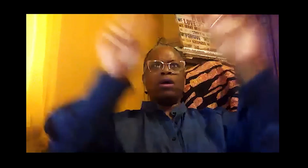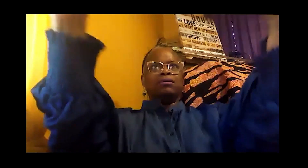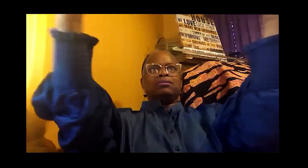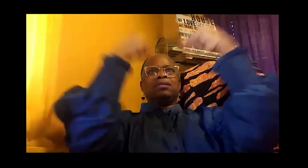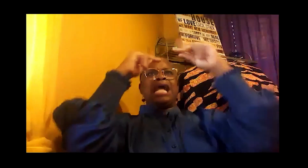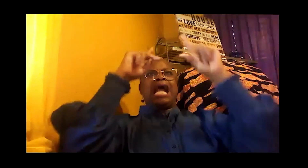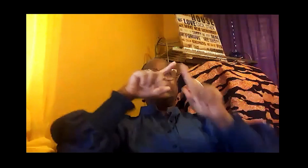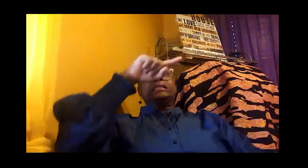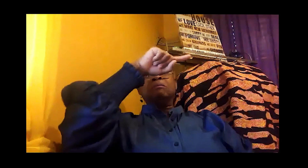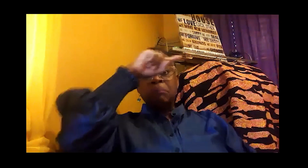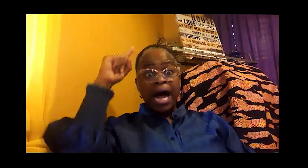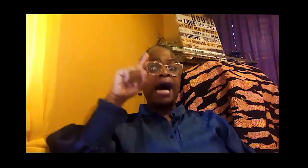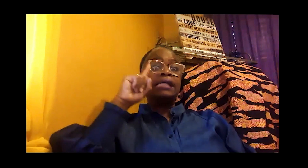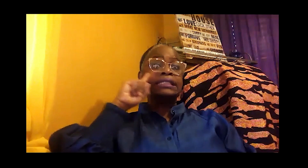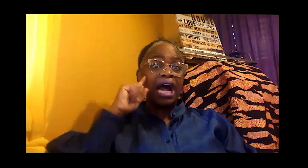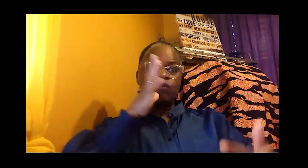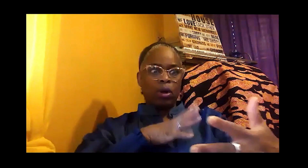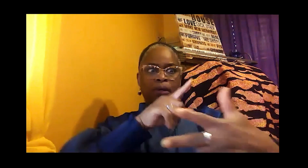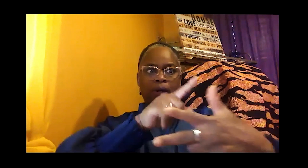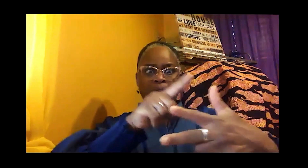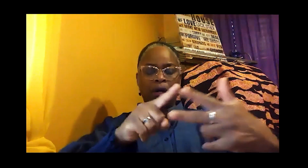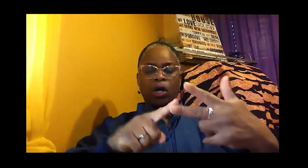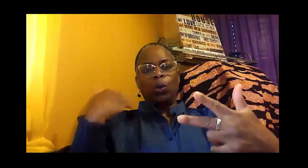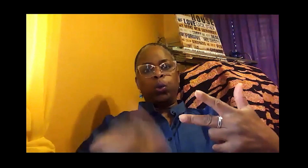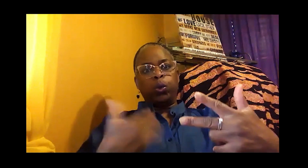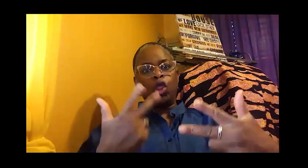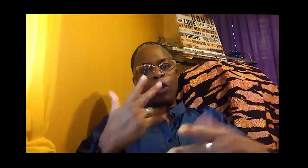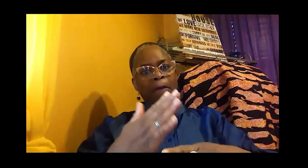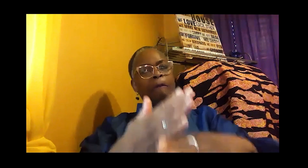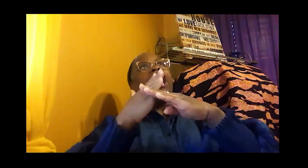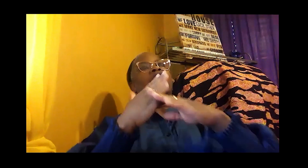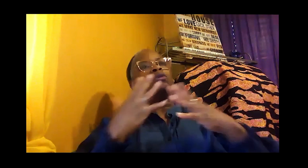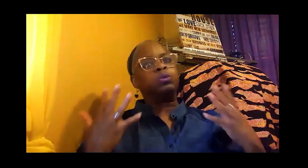as the world deals with African-American Deaf women, and the mere fact of being Deaf, Black,